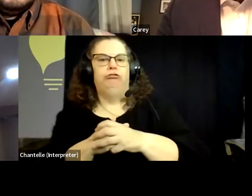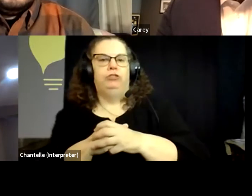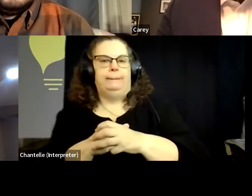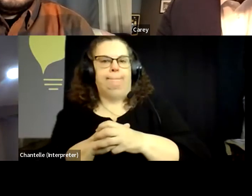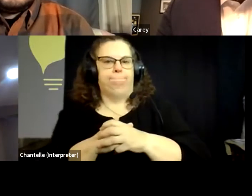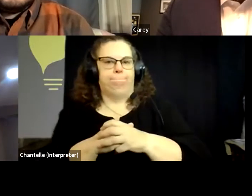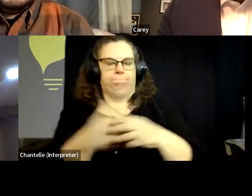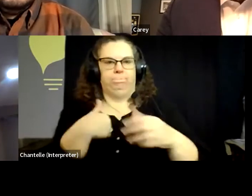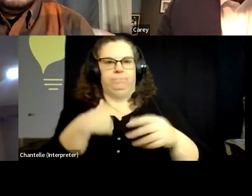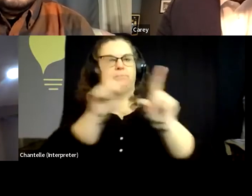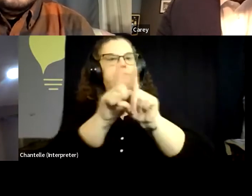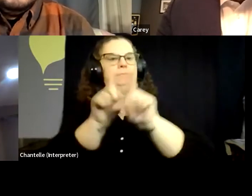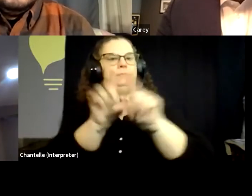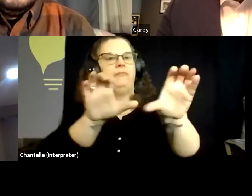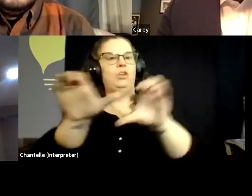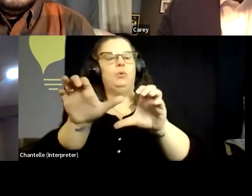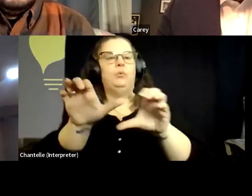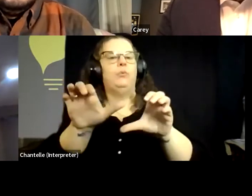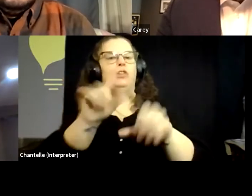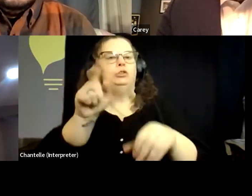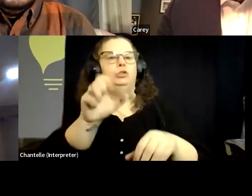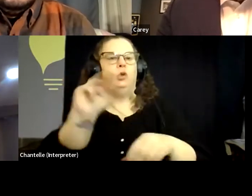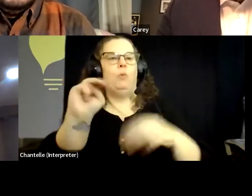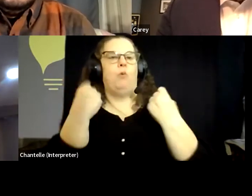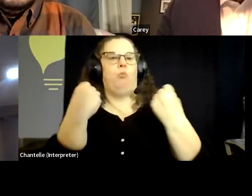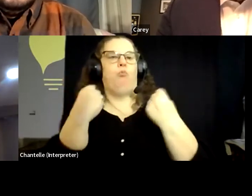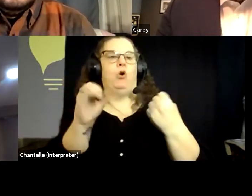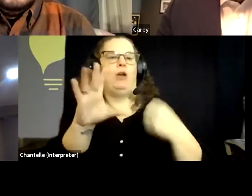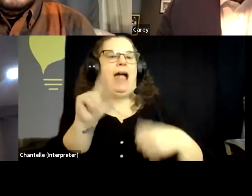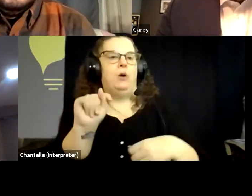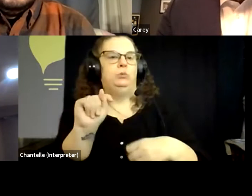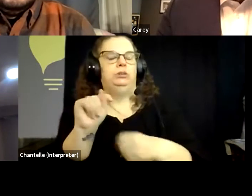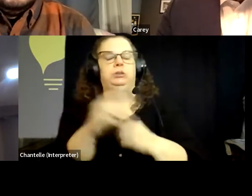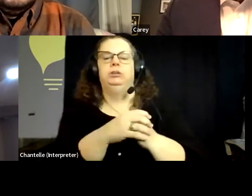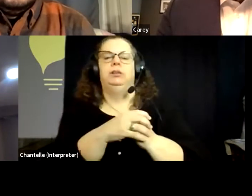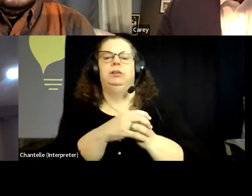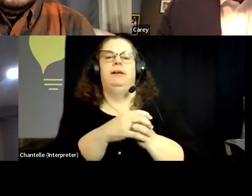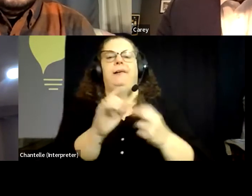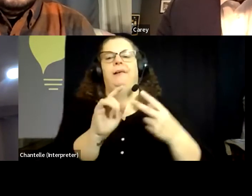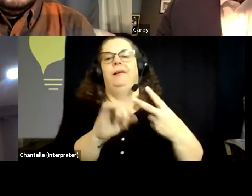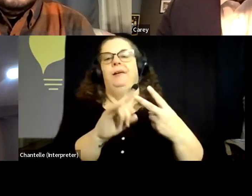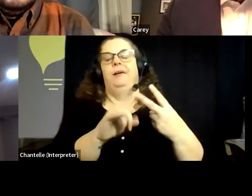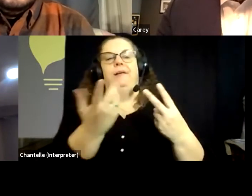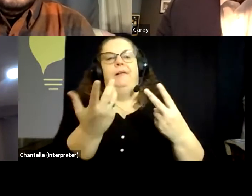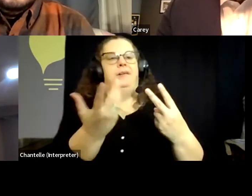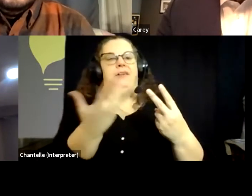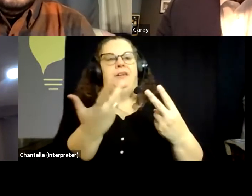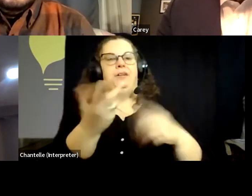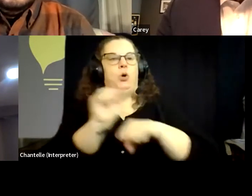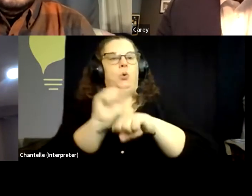I do virtual workouts. I will do workouts -- body weight